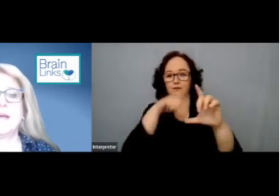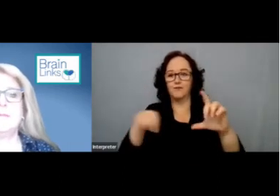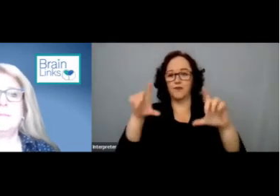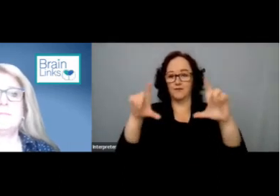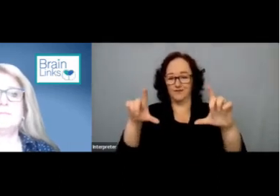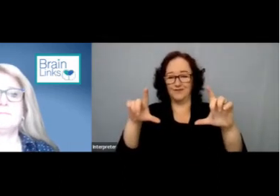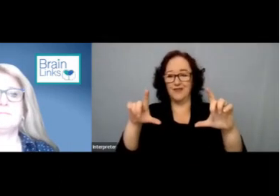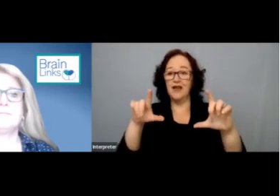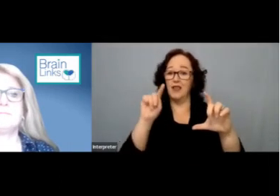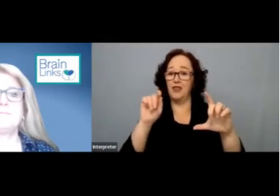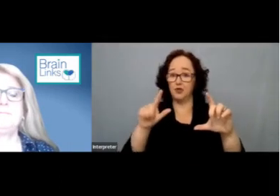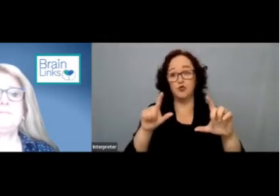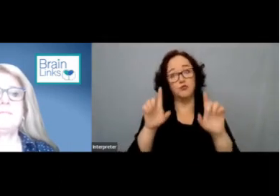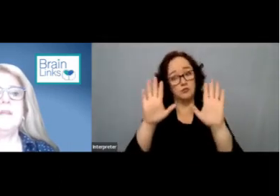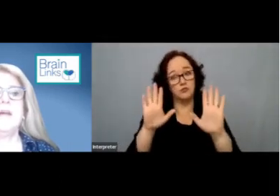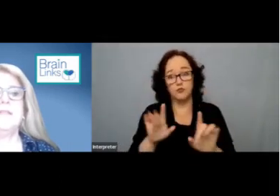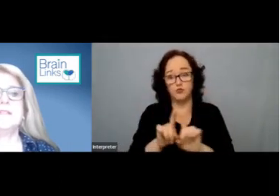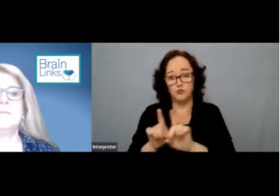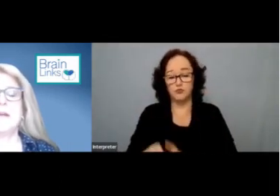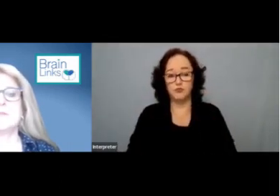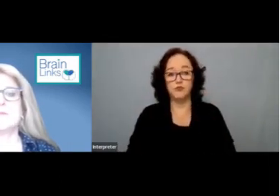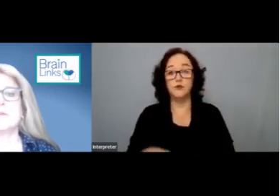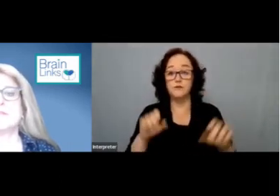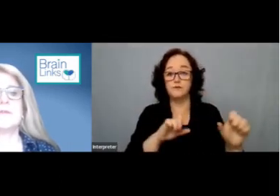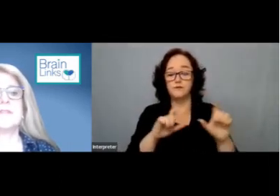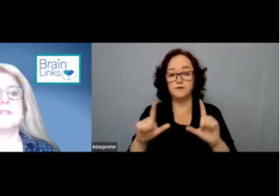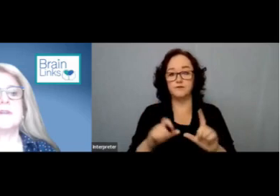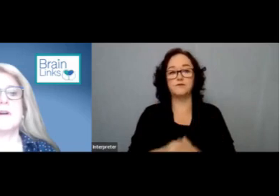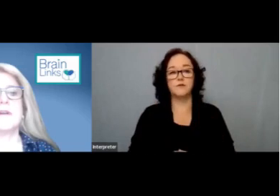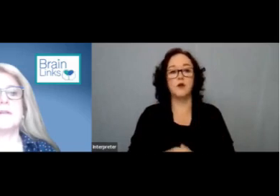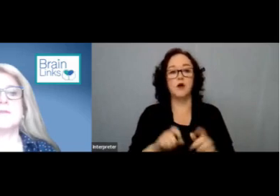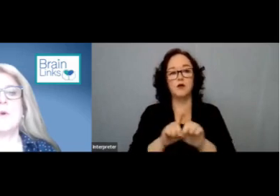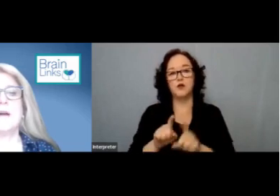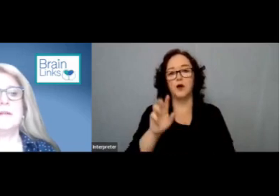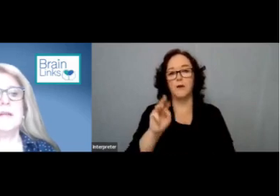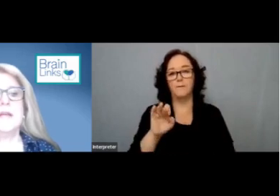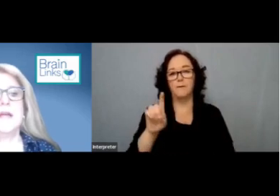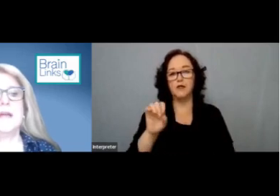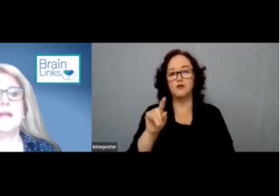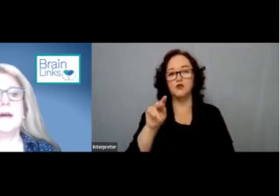slide. And then some MINDSOURCE resources are there as well. And